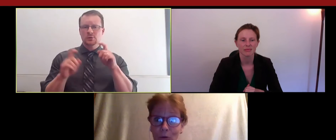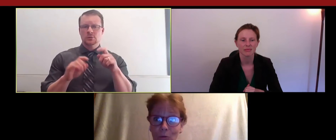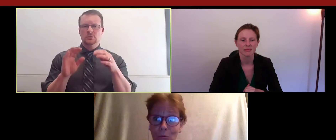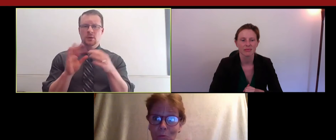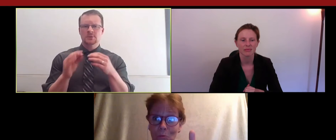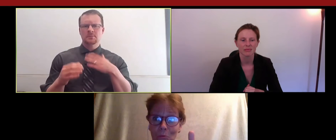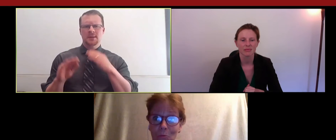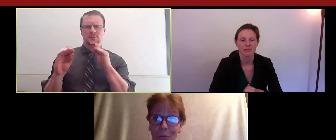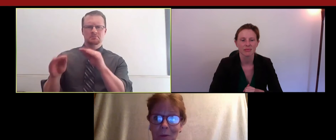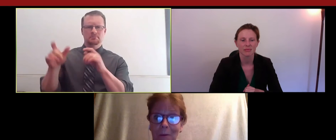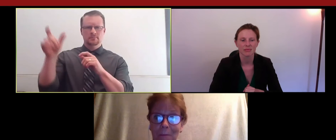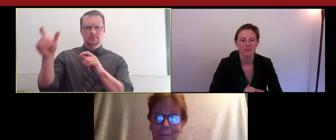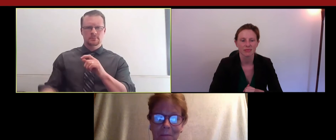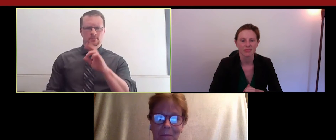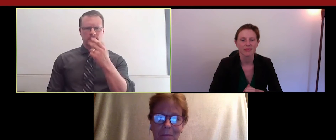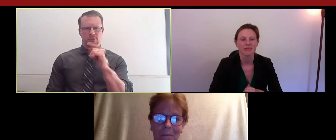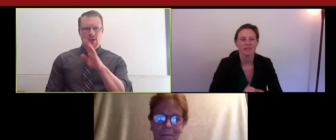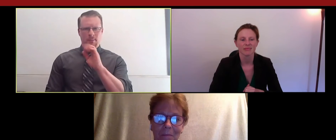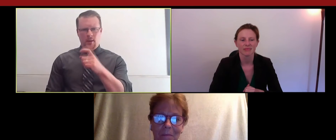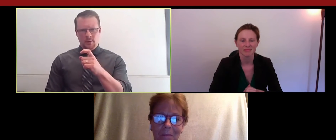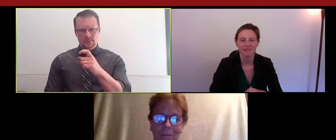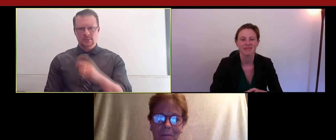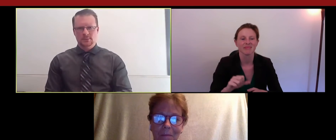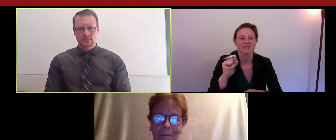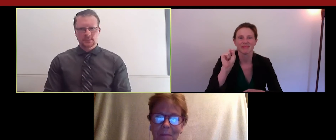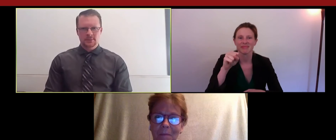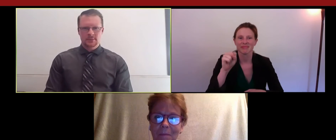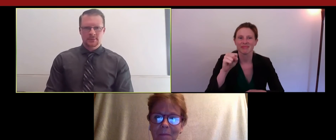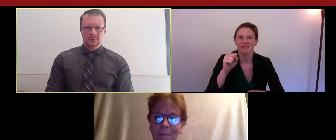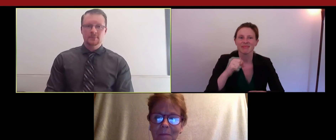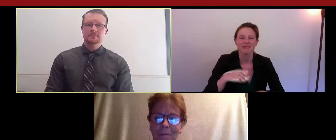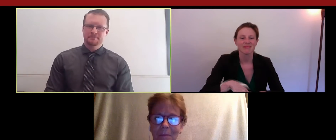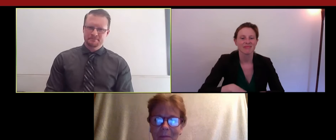If you have any questions or comments, please place those in the chat box.